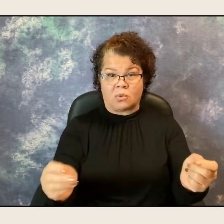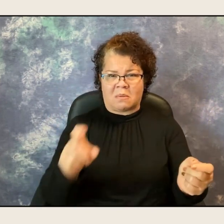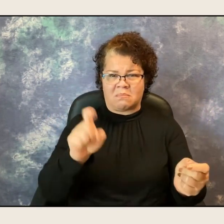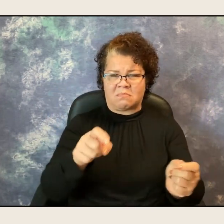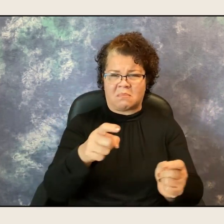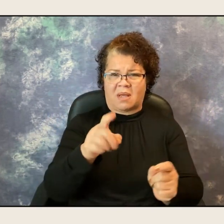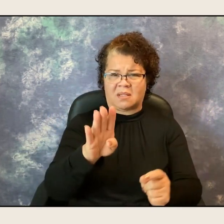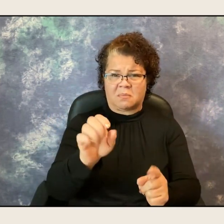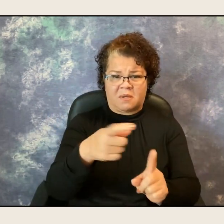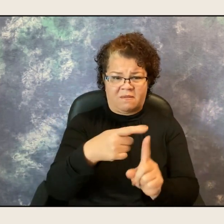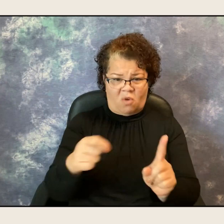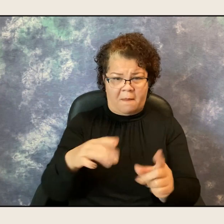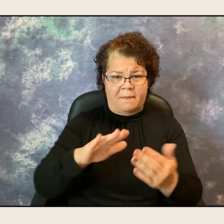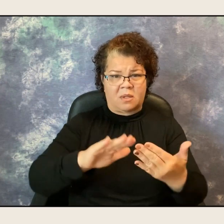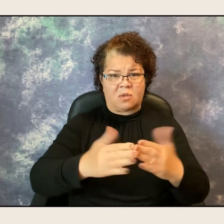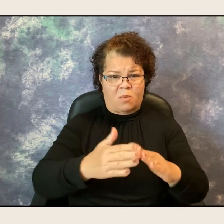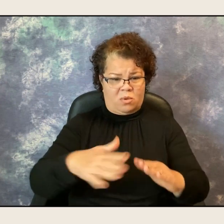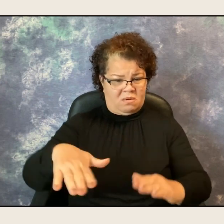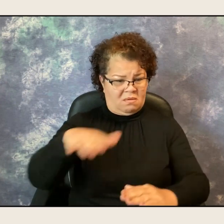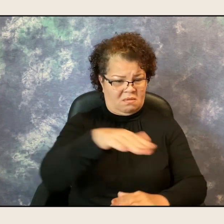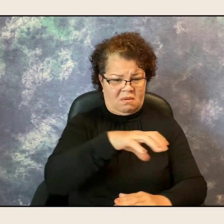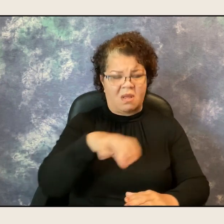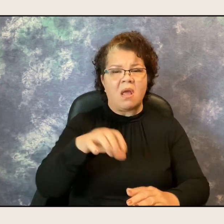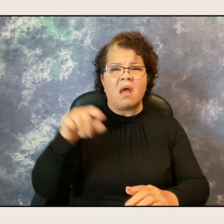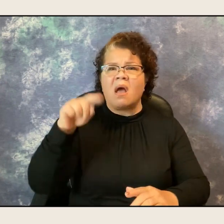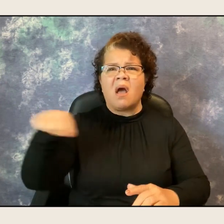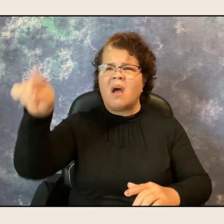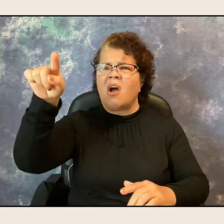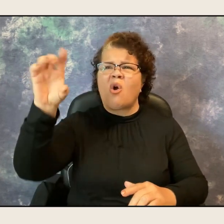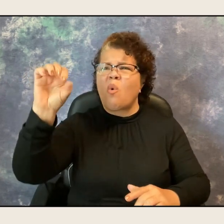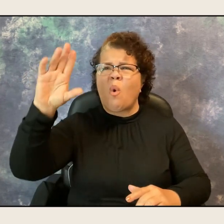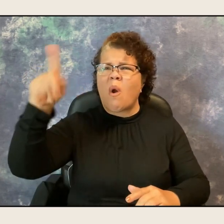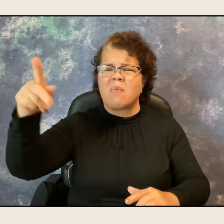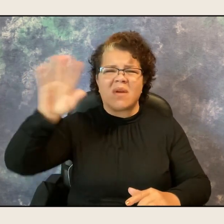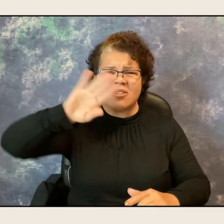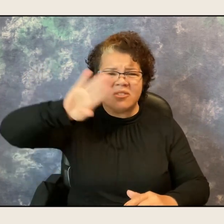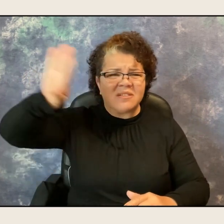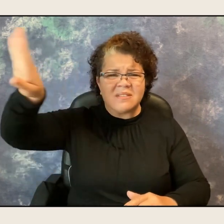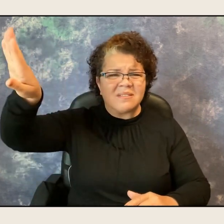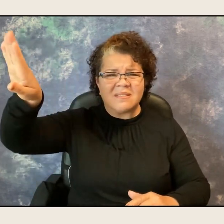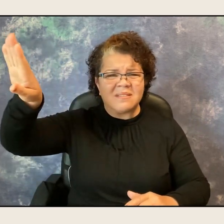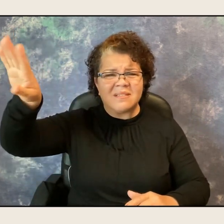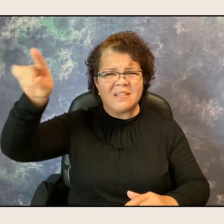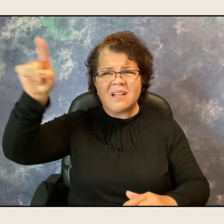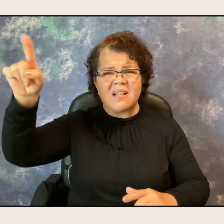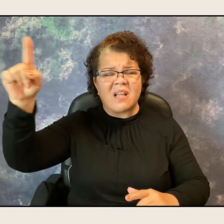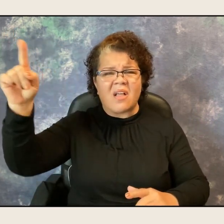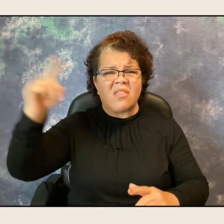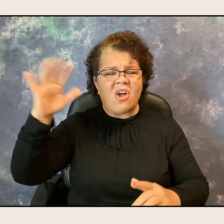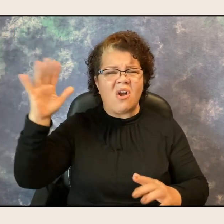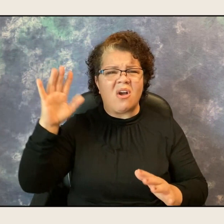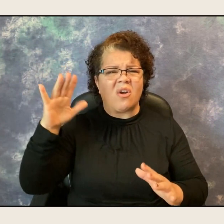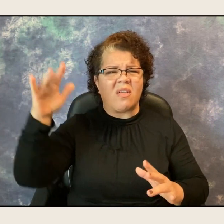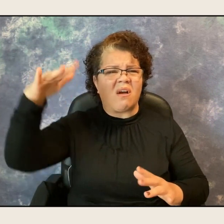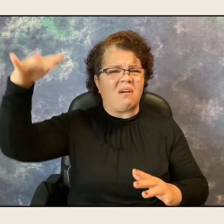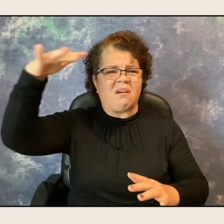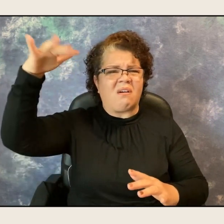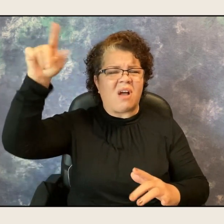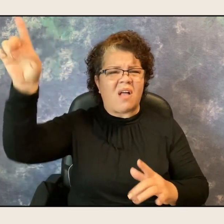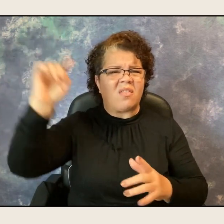not from these corporations that continue to operate on a stealth level, with their increasing production in the face of it,